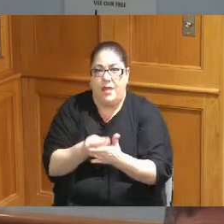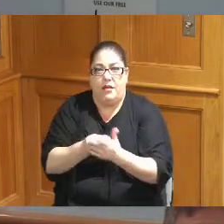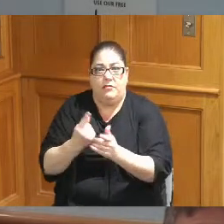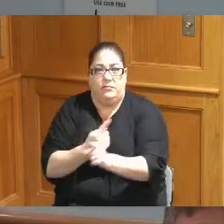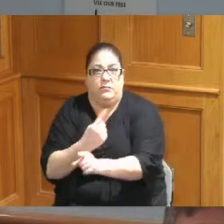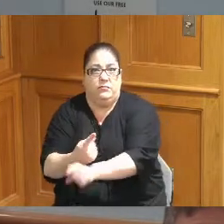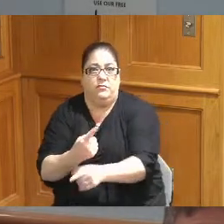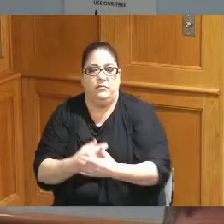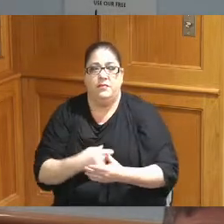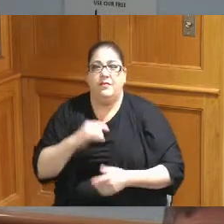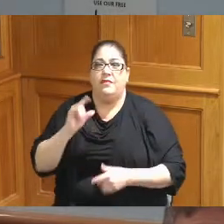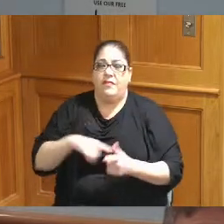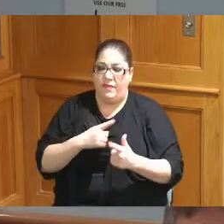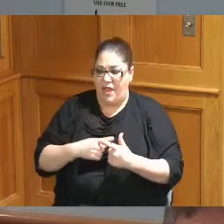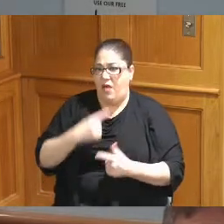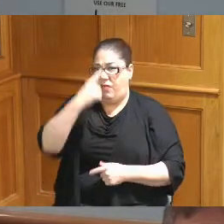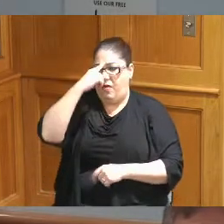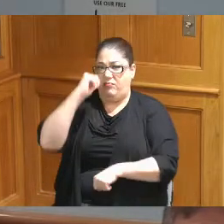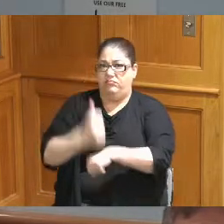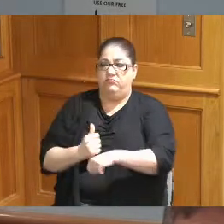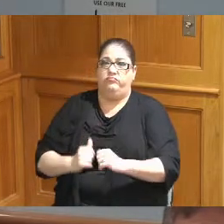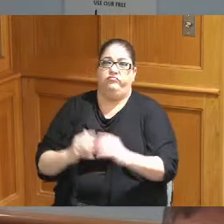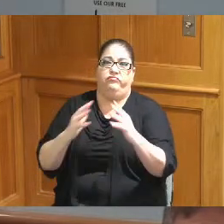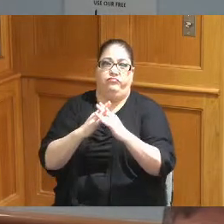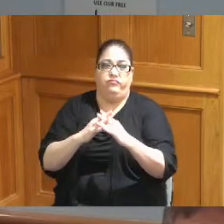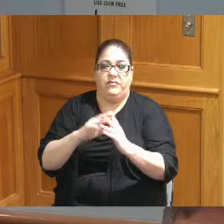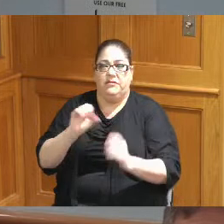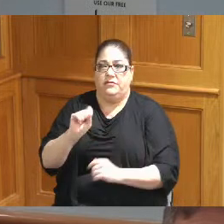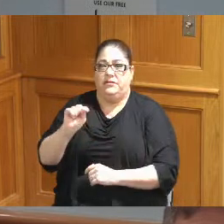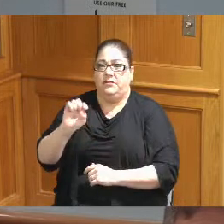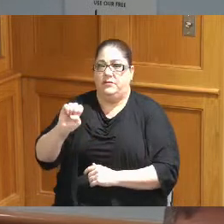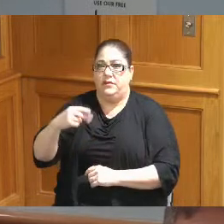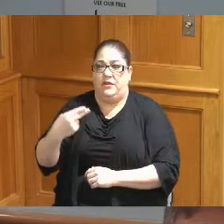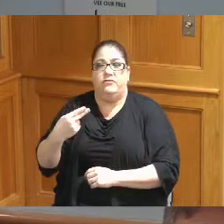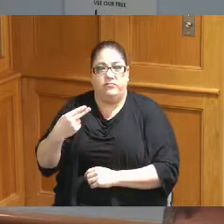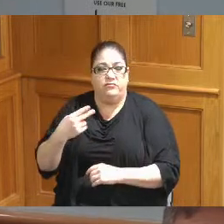of for me to start strategies to end homelessness so that's sort of some of the background as to